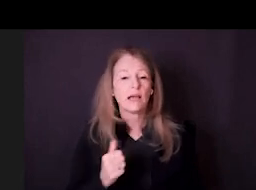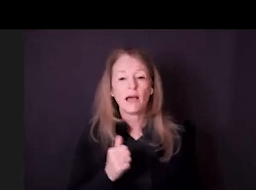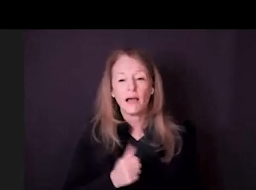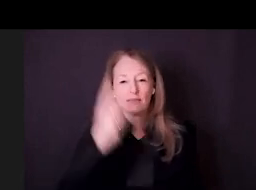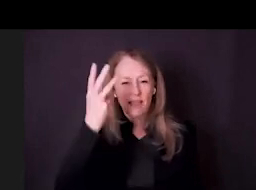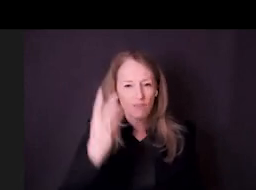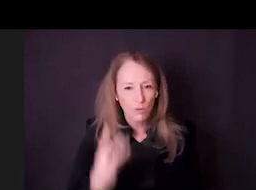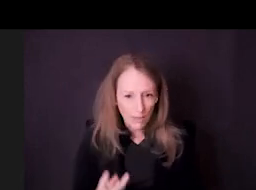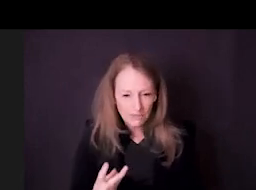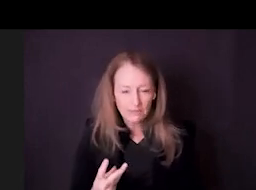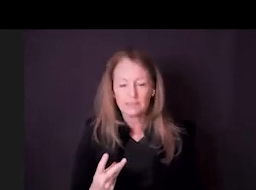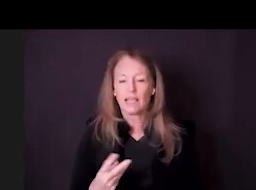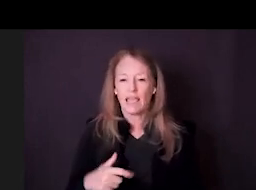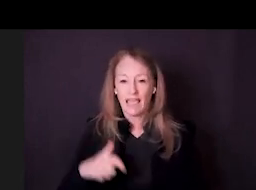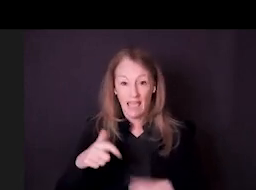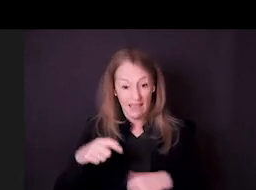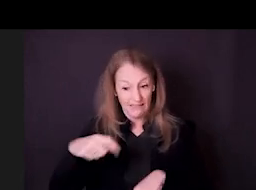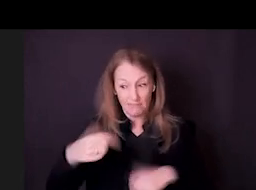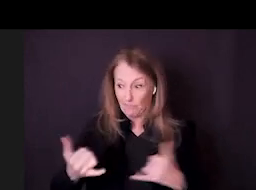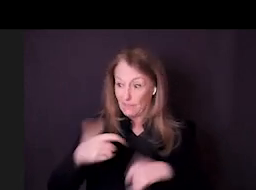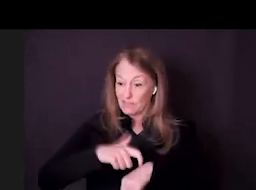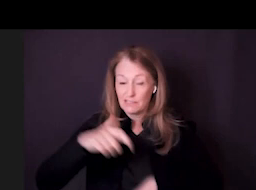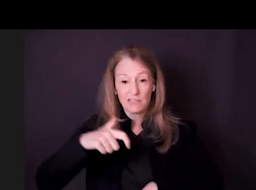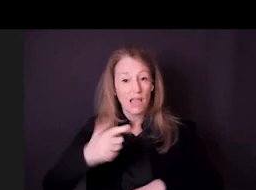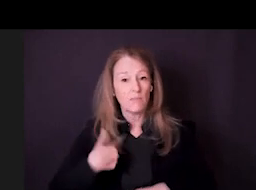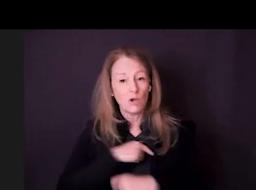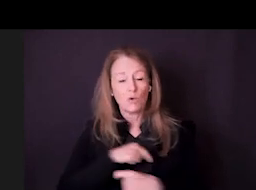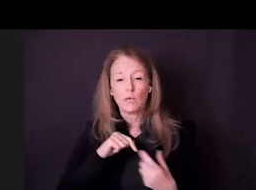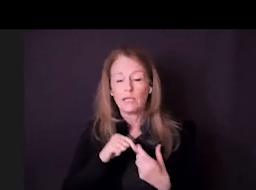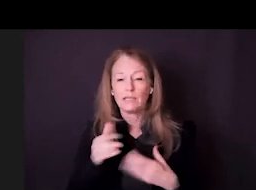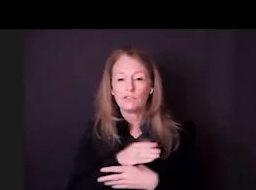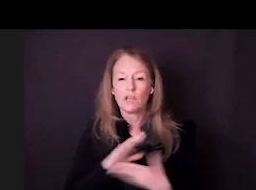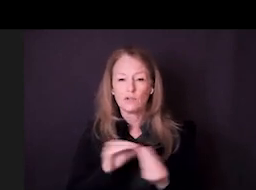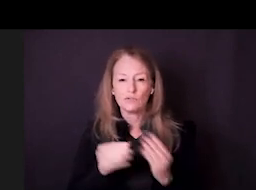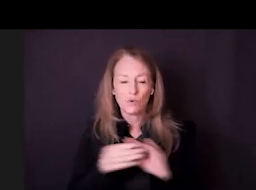GATHER TO SHARE SHARES OF HOPE AND PATHWAYS TO HOPE. WHETHER